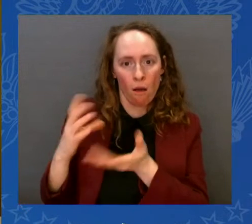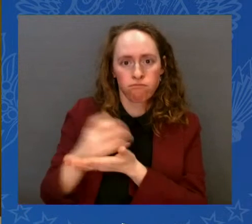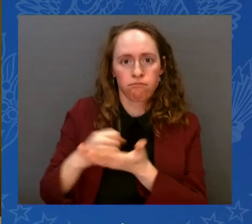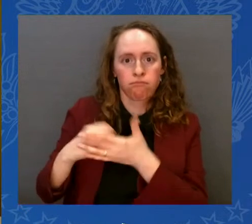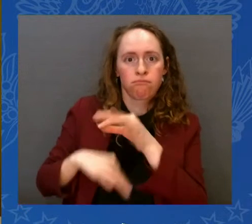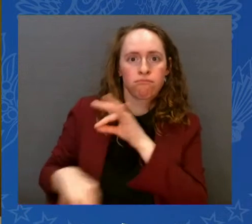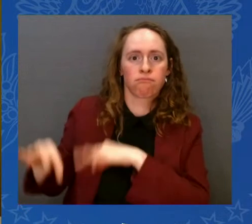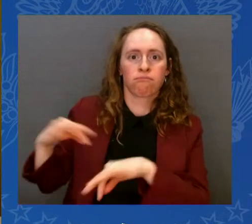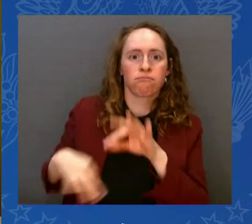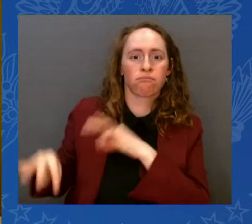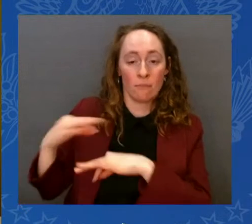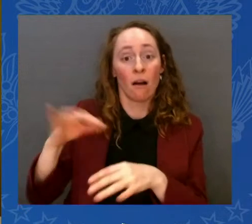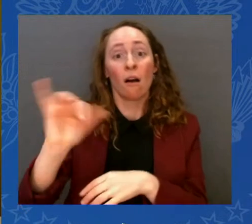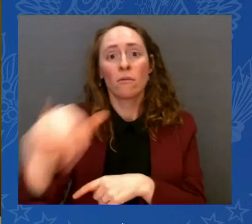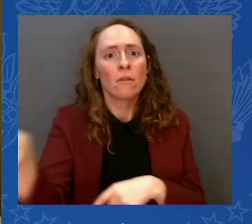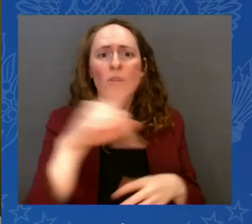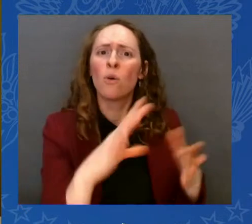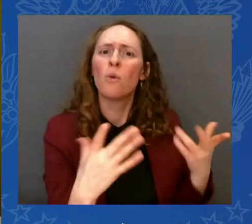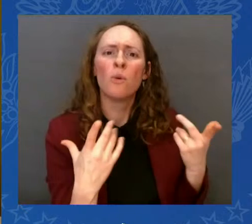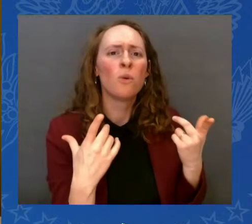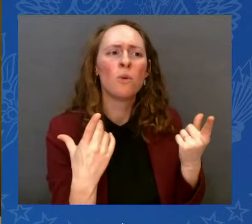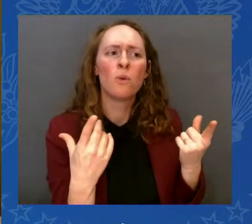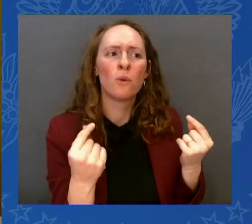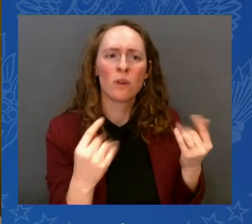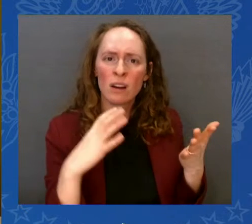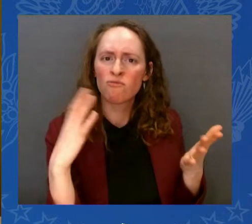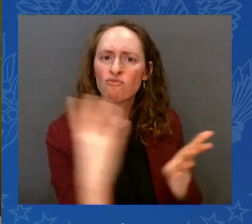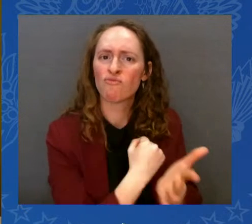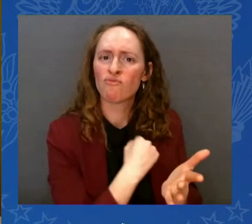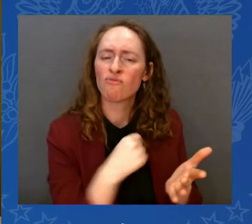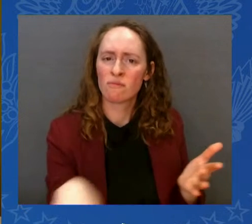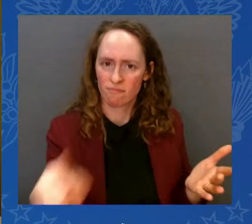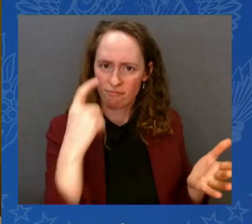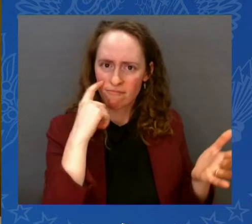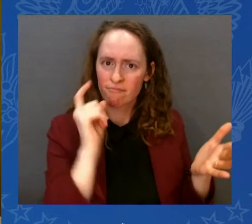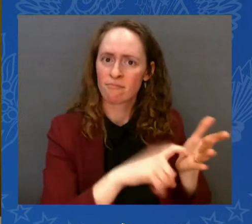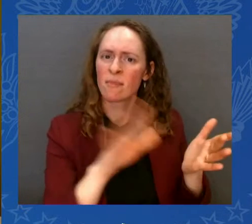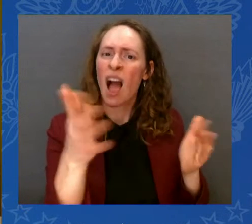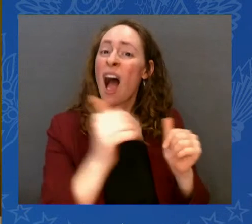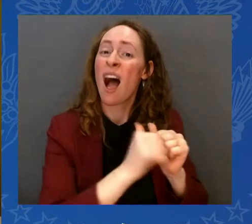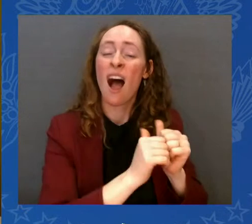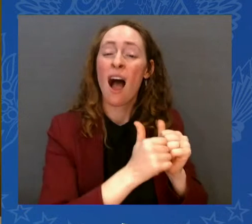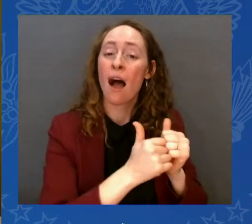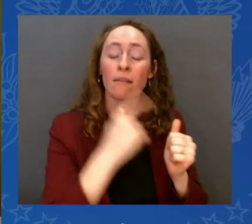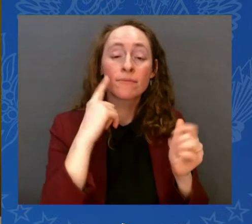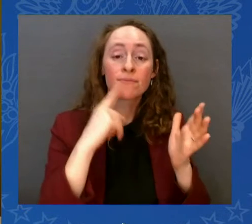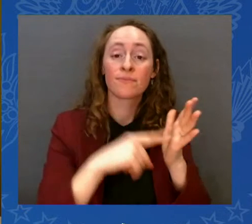to make your community safer, deal with affordable housing, get small businesses back on their feet,